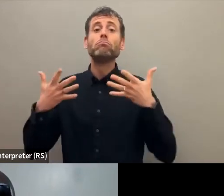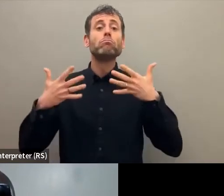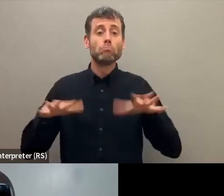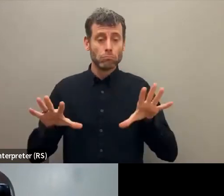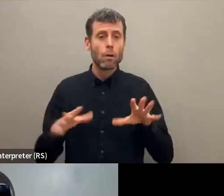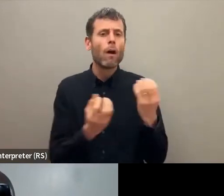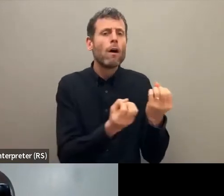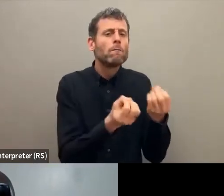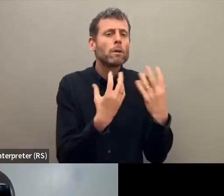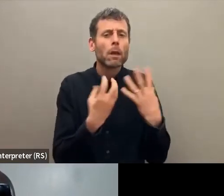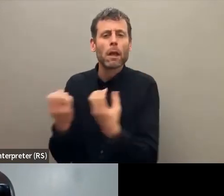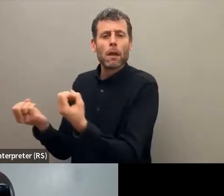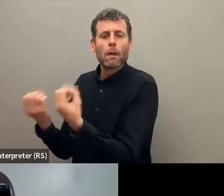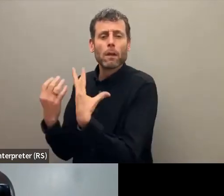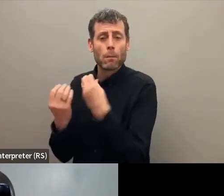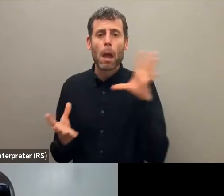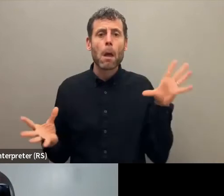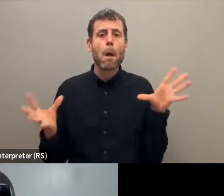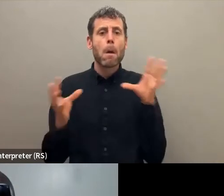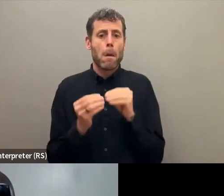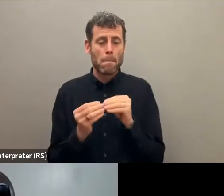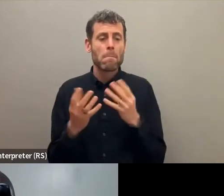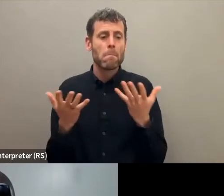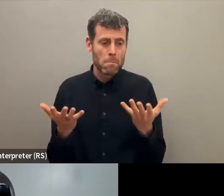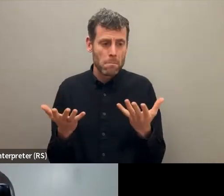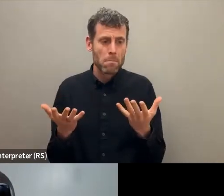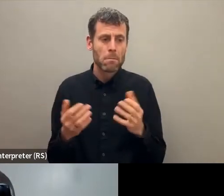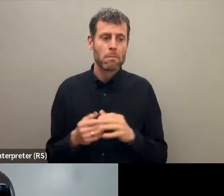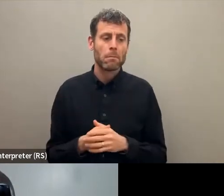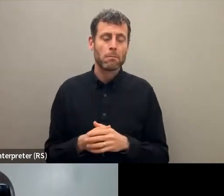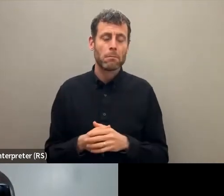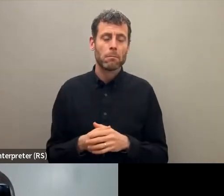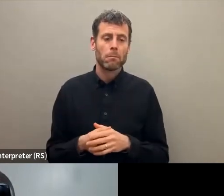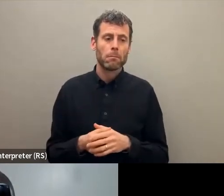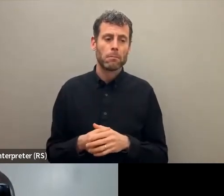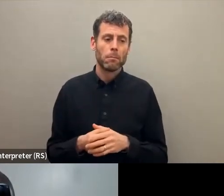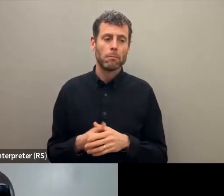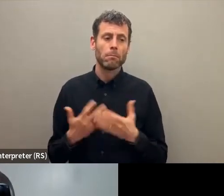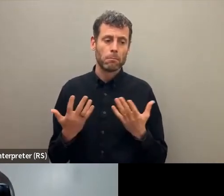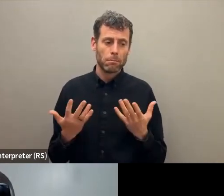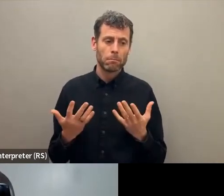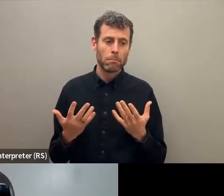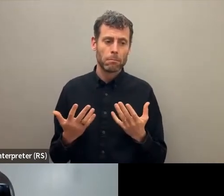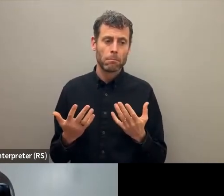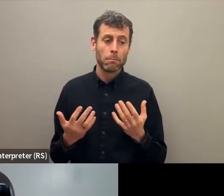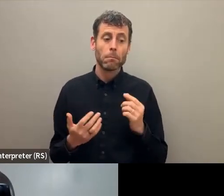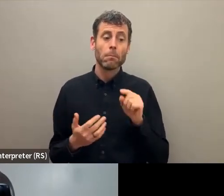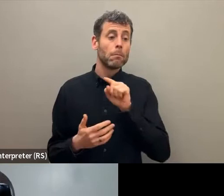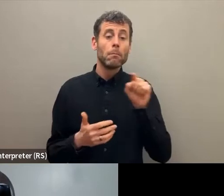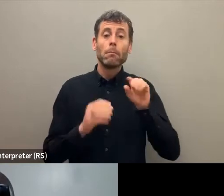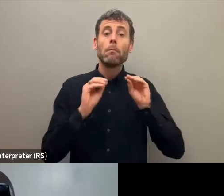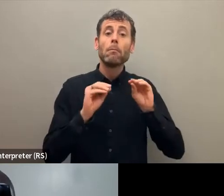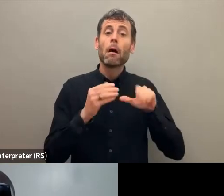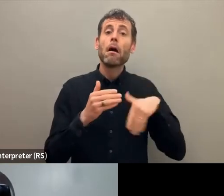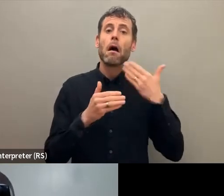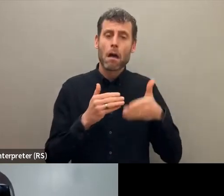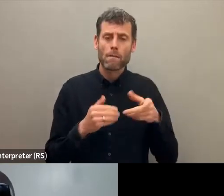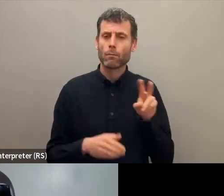Elizabeth Lockwood: And my last point here is that many persons with disabilities are concerned about inadequate data around persons with disabilities in the region.